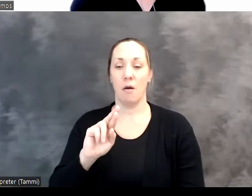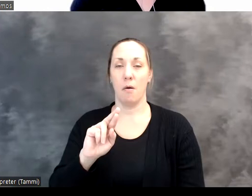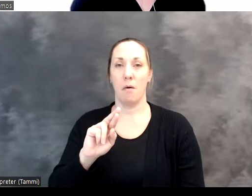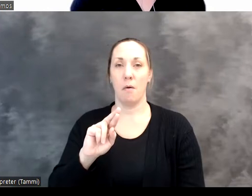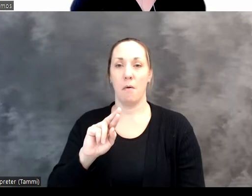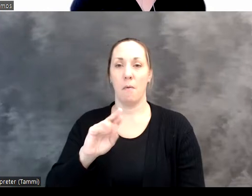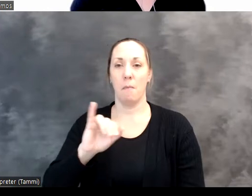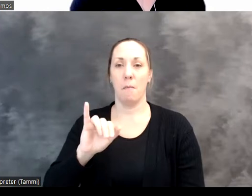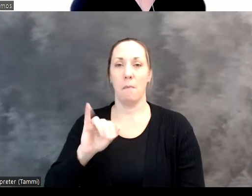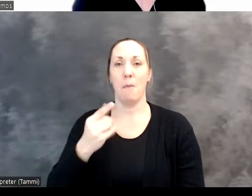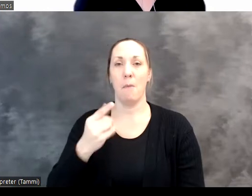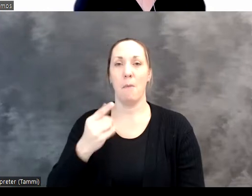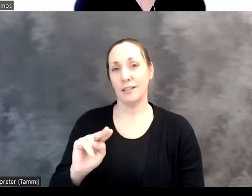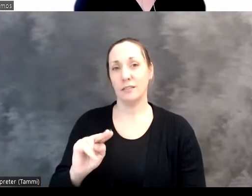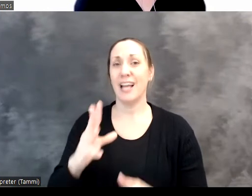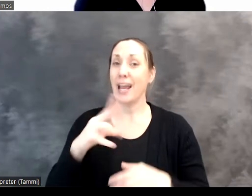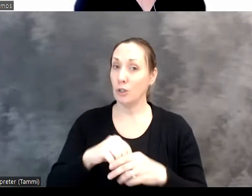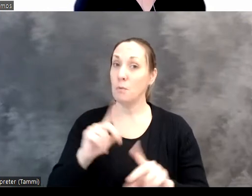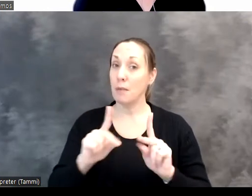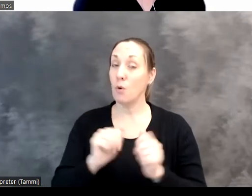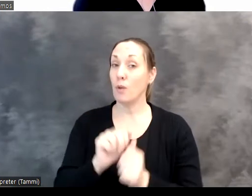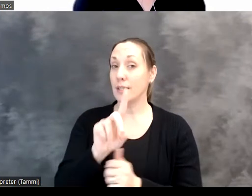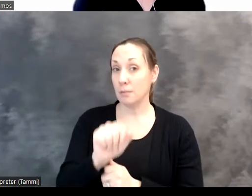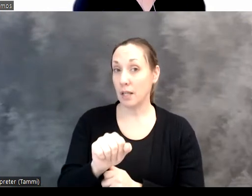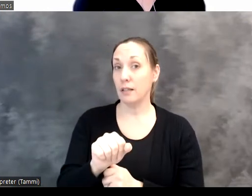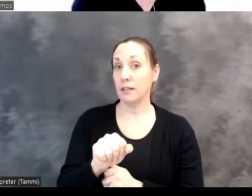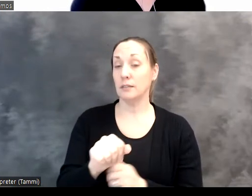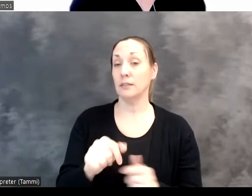expect and for people in the margin